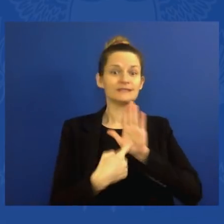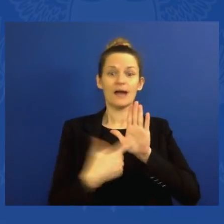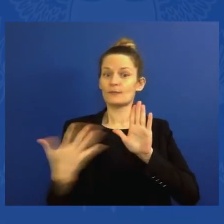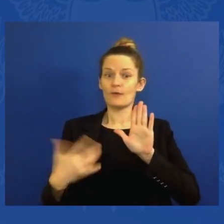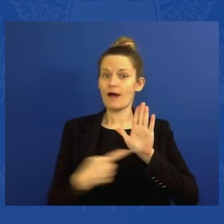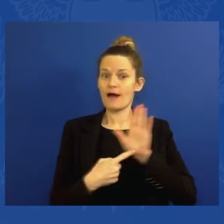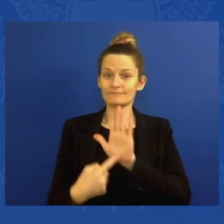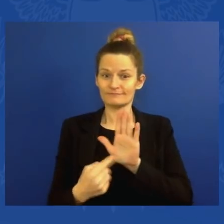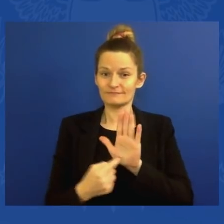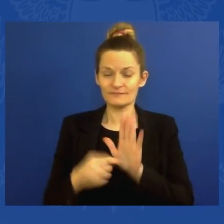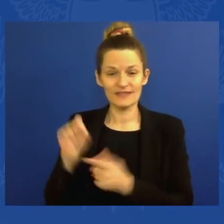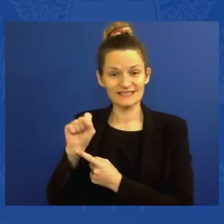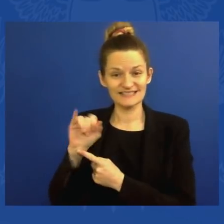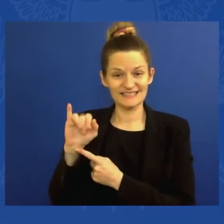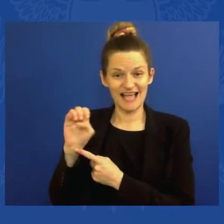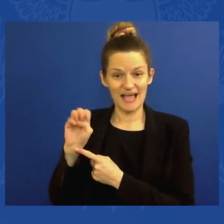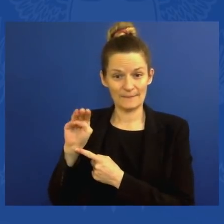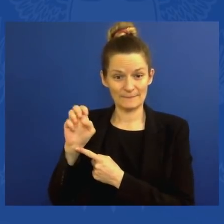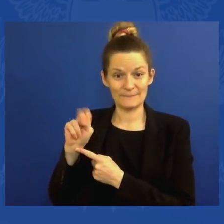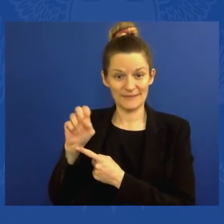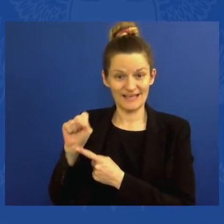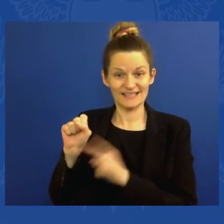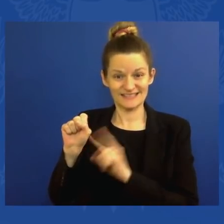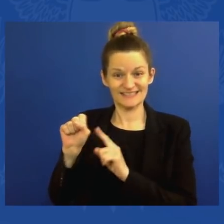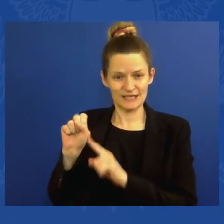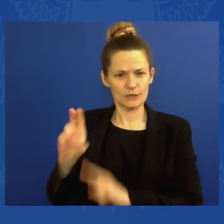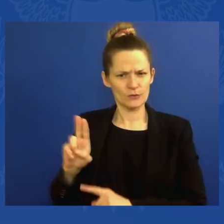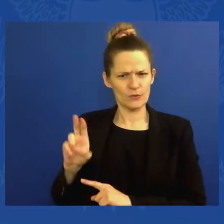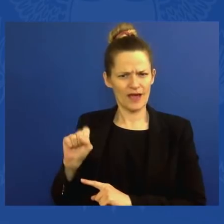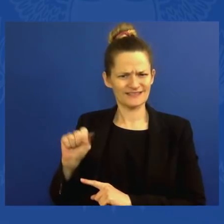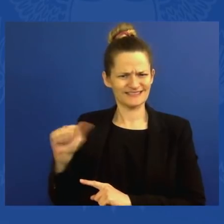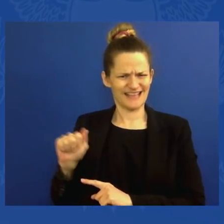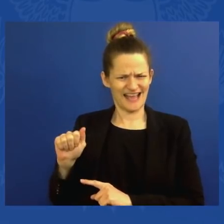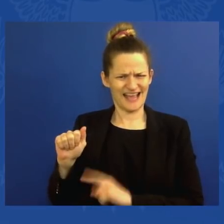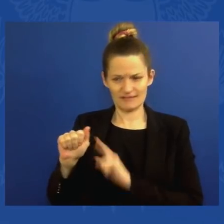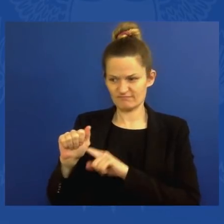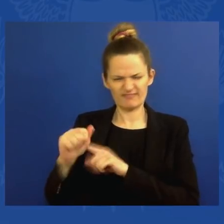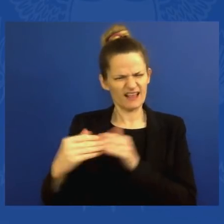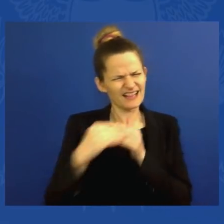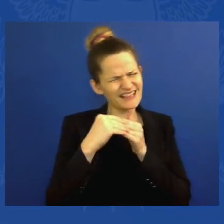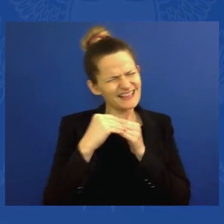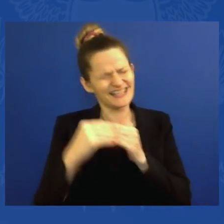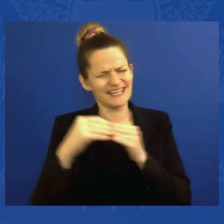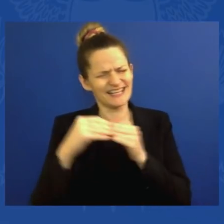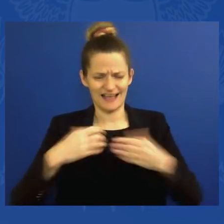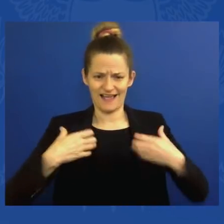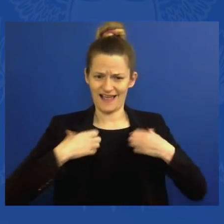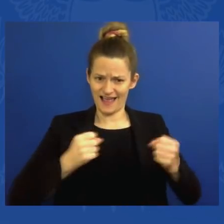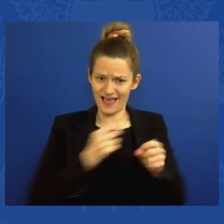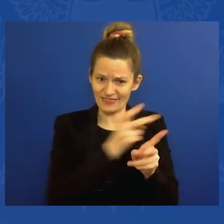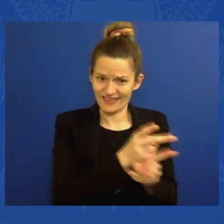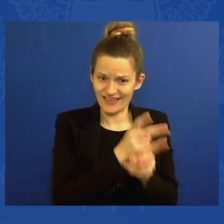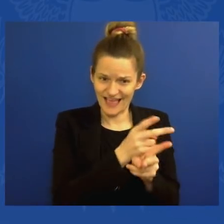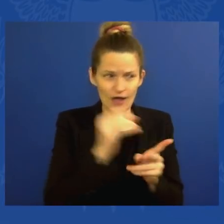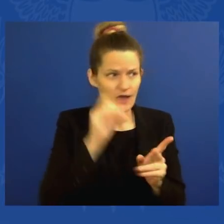health care infrastructure and energy technologies, employing 40,000 people serving customers